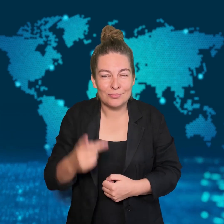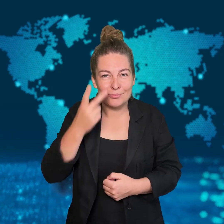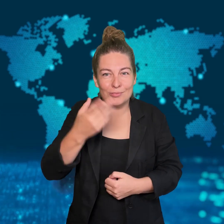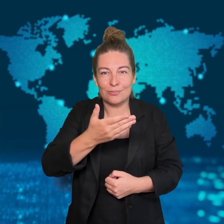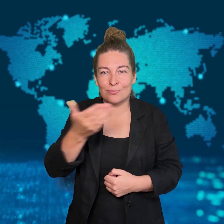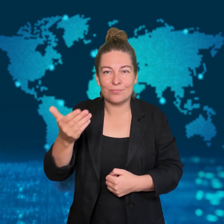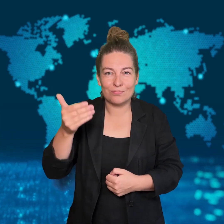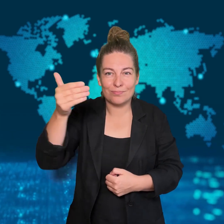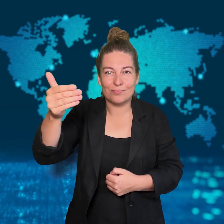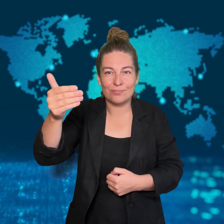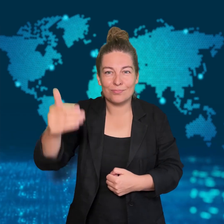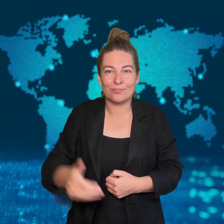See you next time!